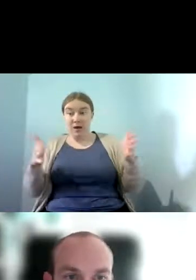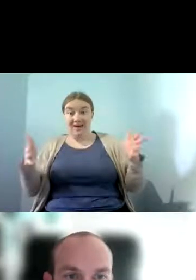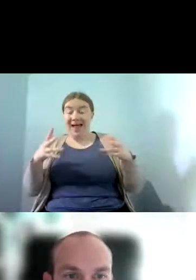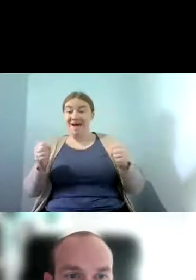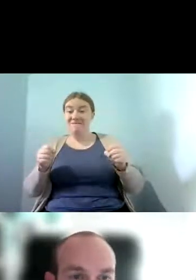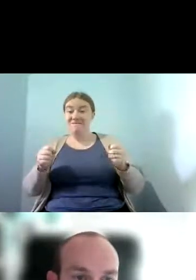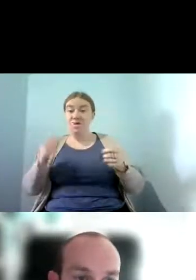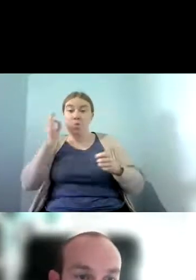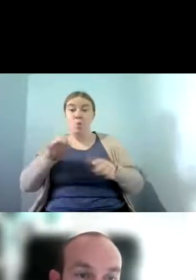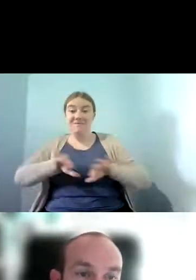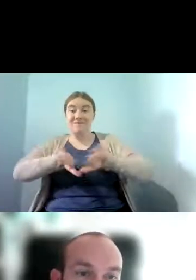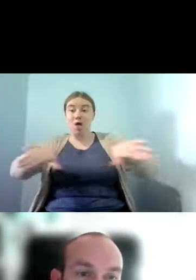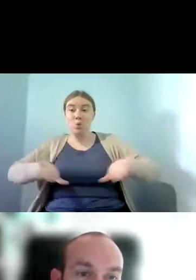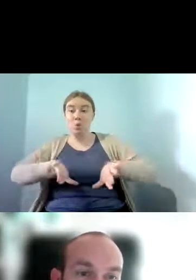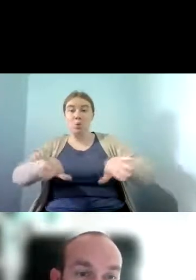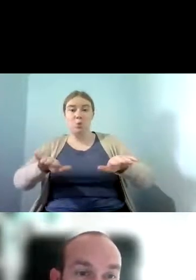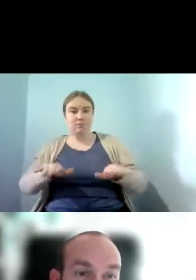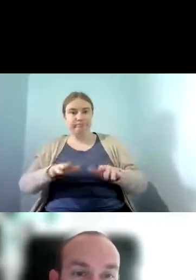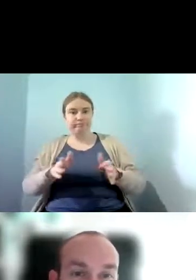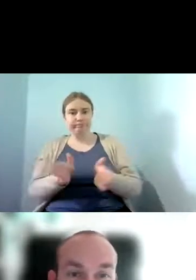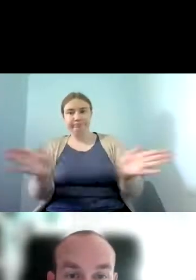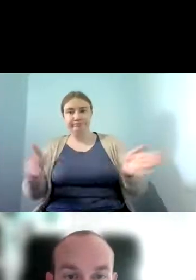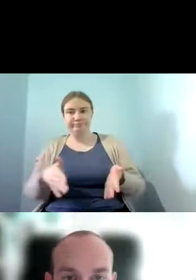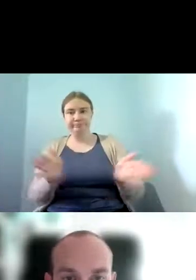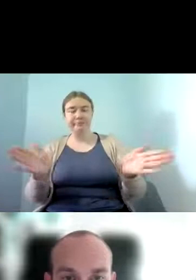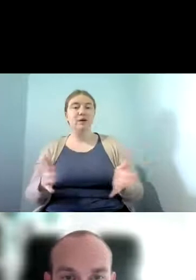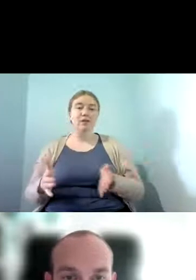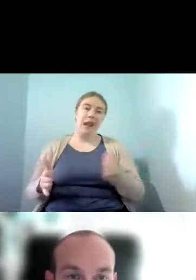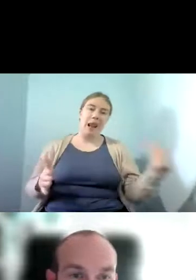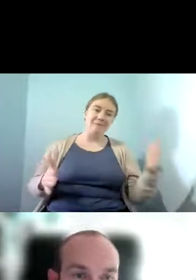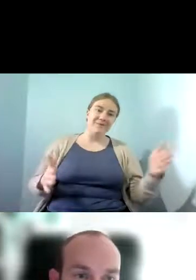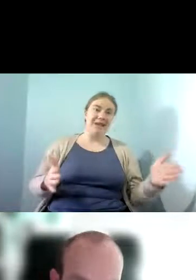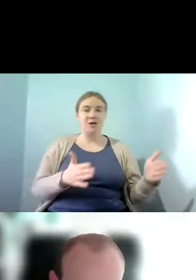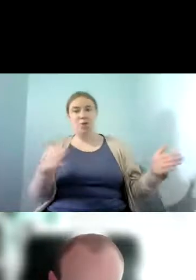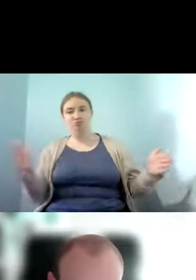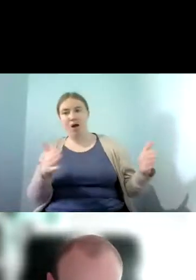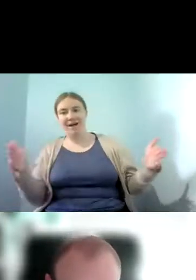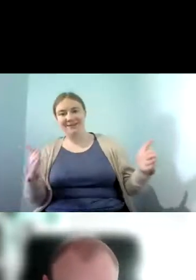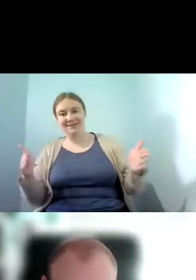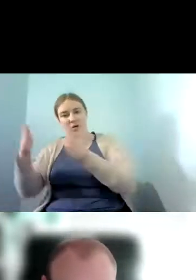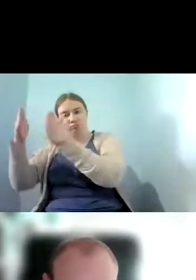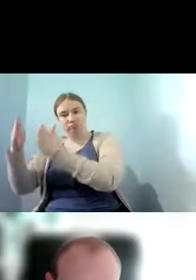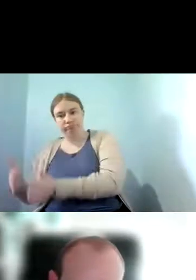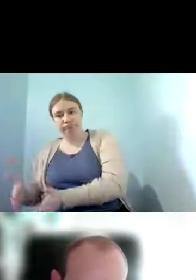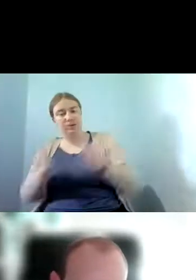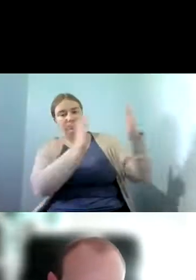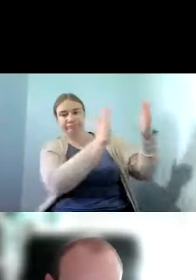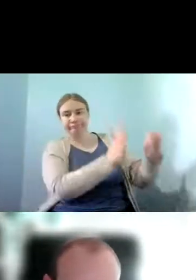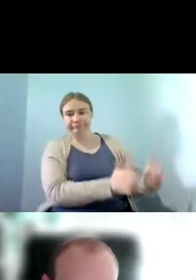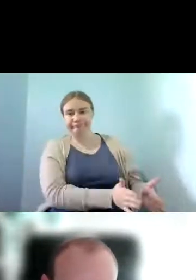so in this photo just to the left and to the right of these walls are these channels these are needed